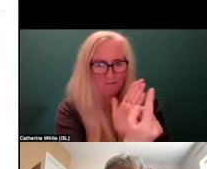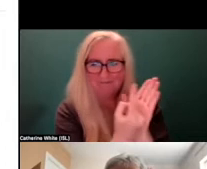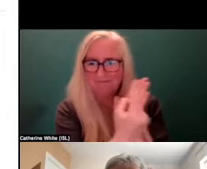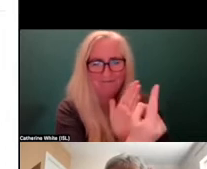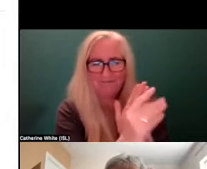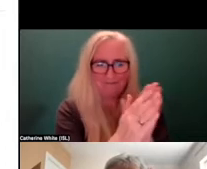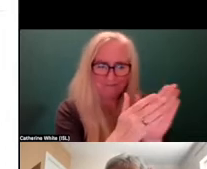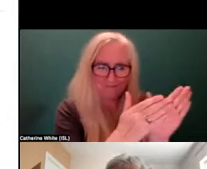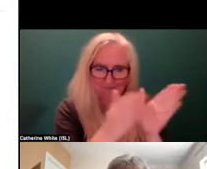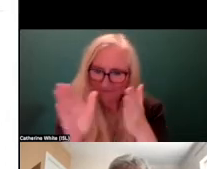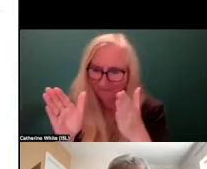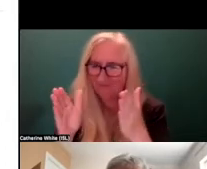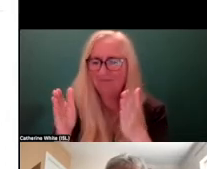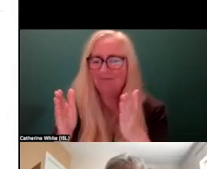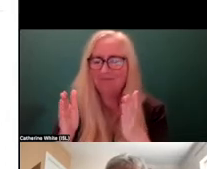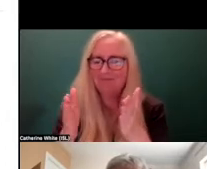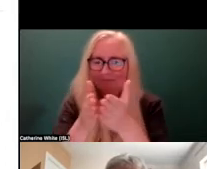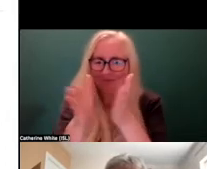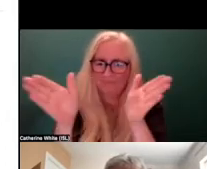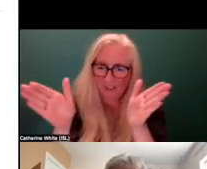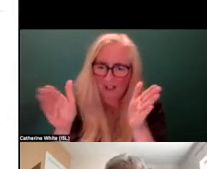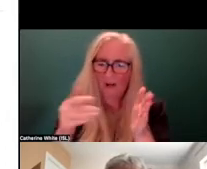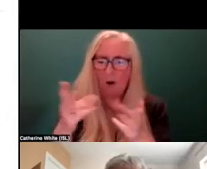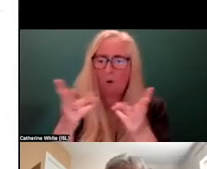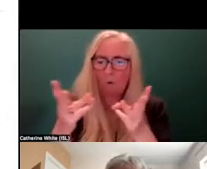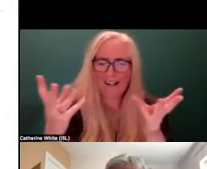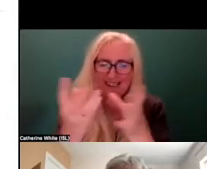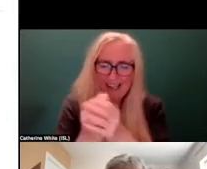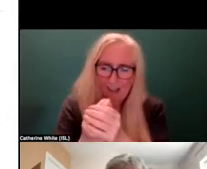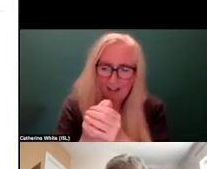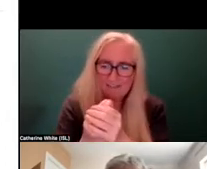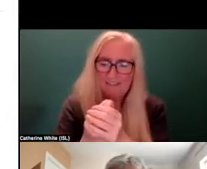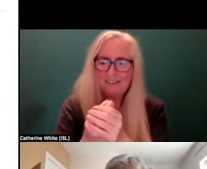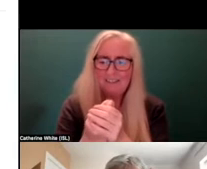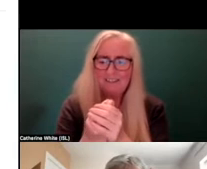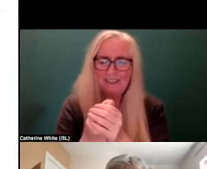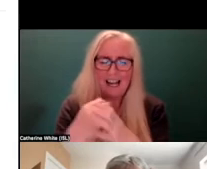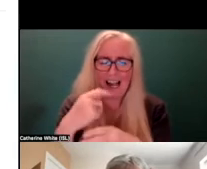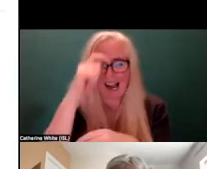dualism that we tend to get locked in. So the idea of what's working together and weaving many parts